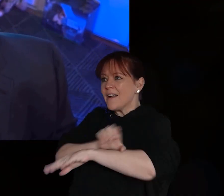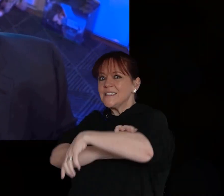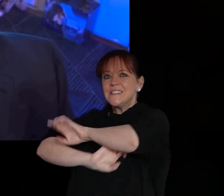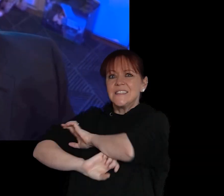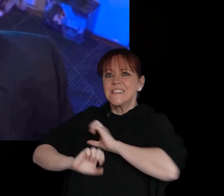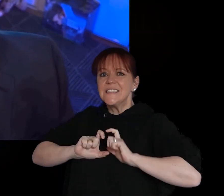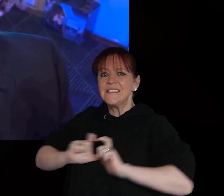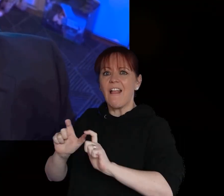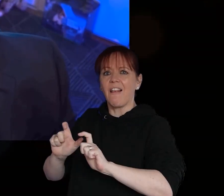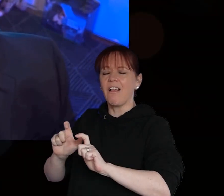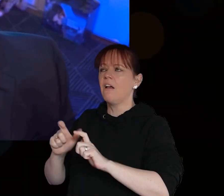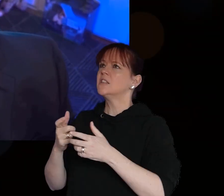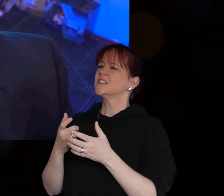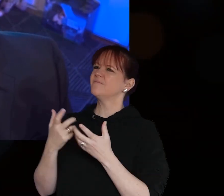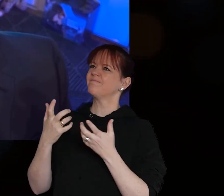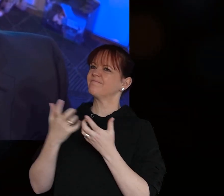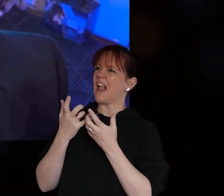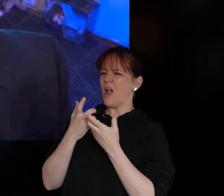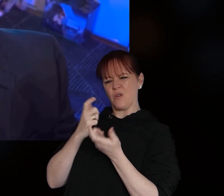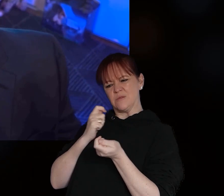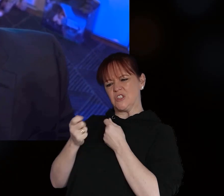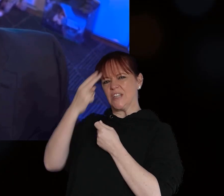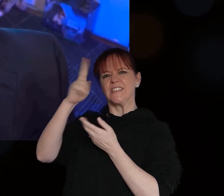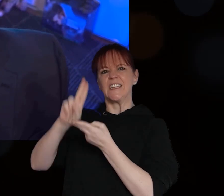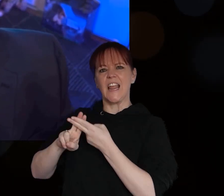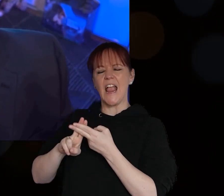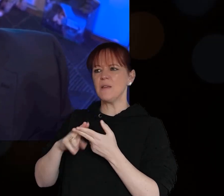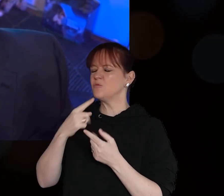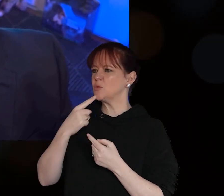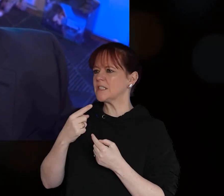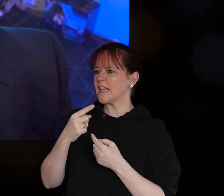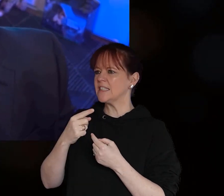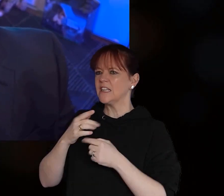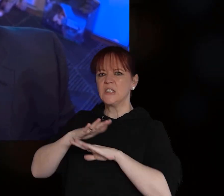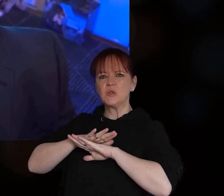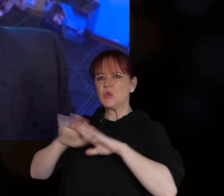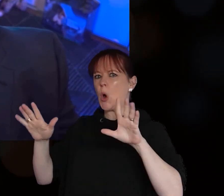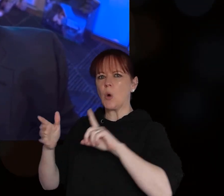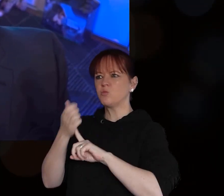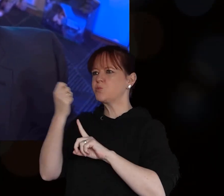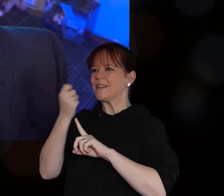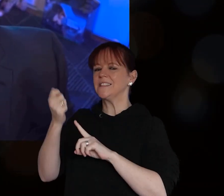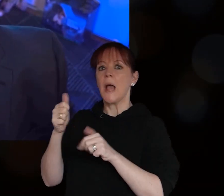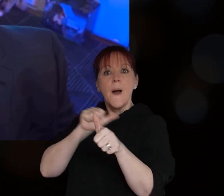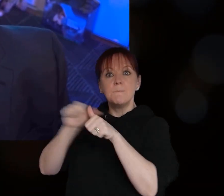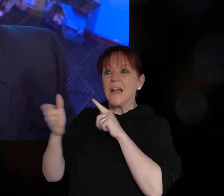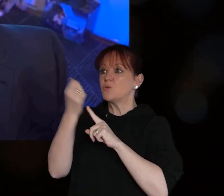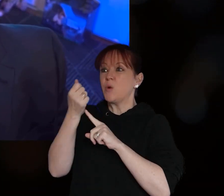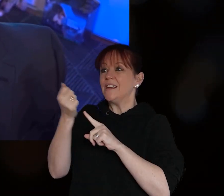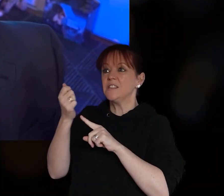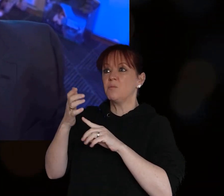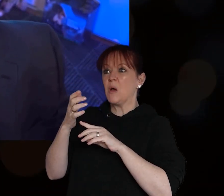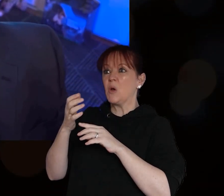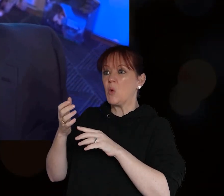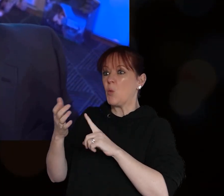So I don't know, what do we call it? "Non-winners"'? "Best winners who didn't actually win but are still winners"?